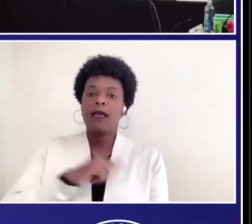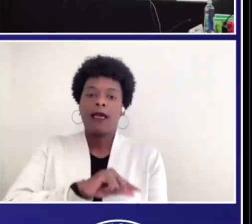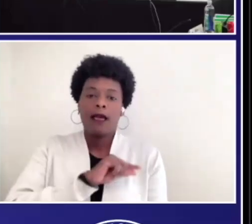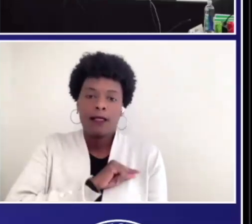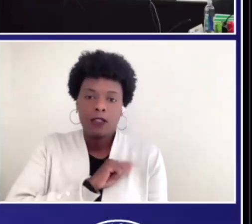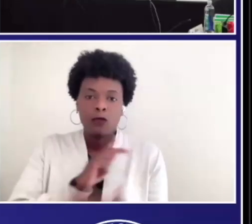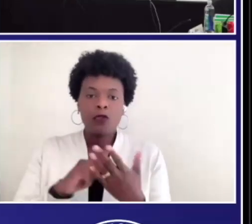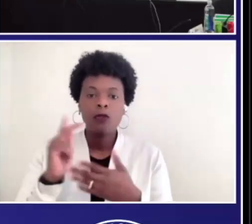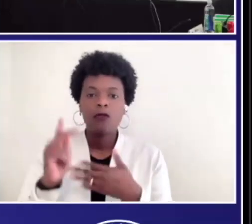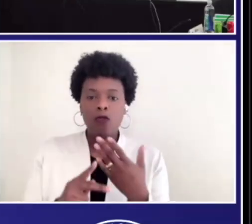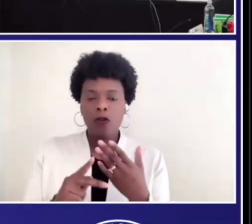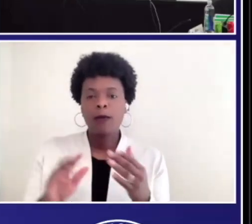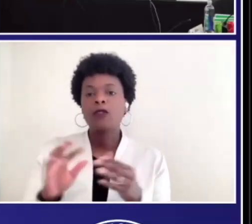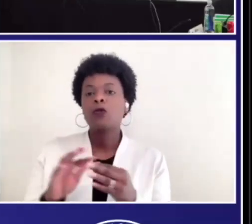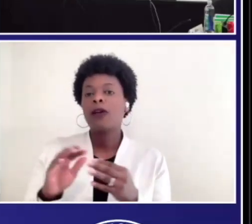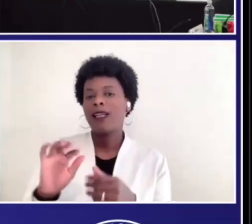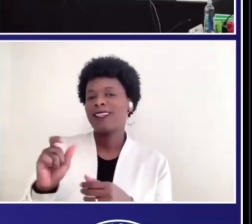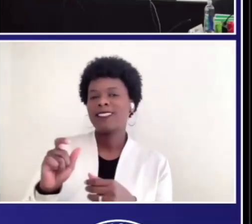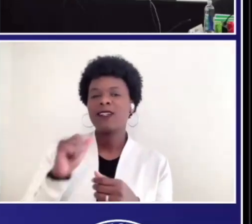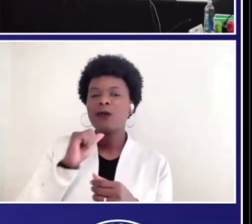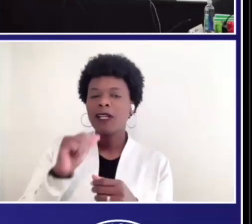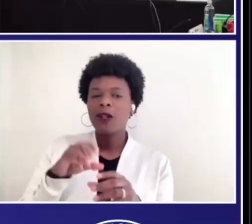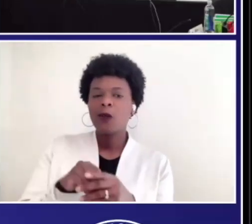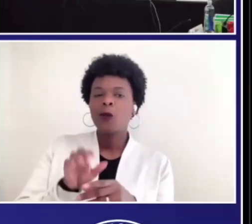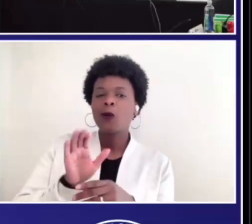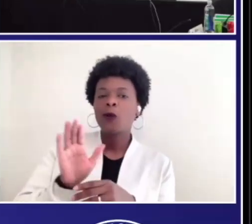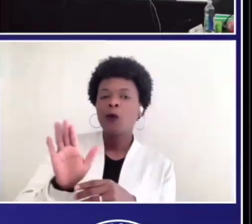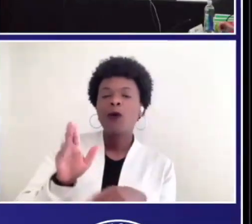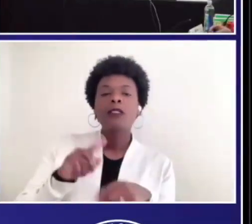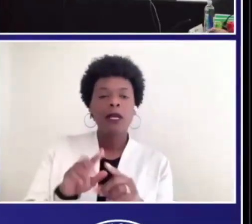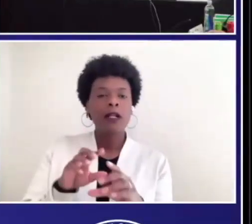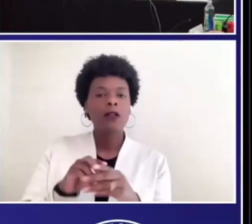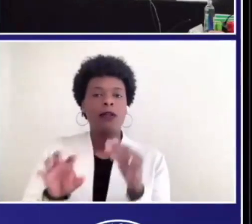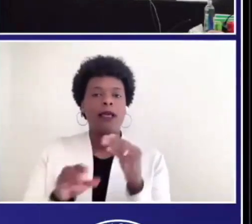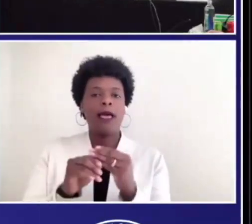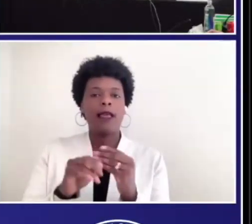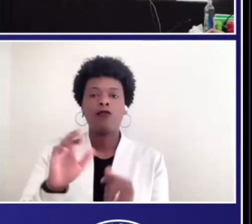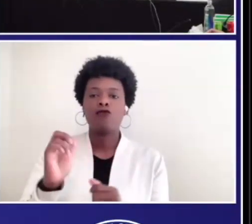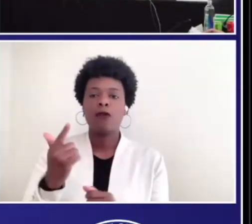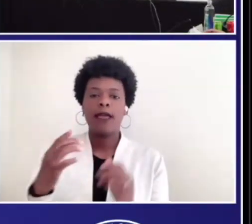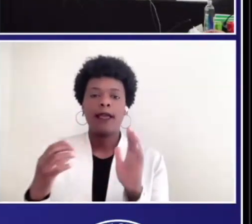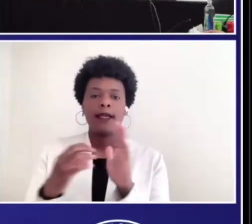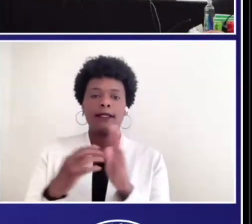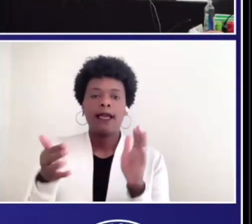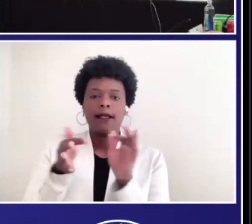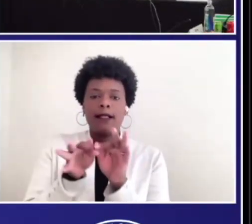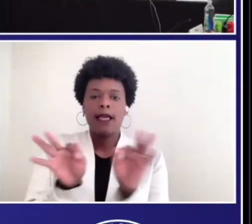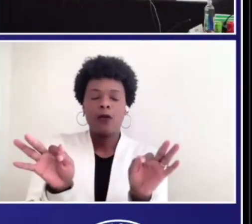include yours, we did include additional reg text language. And I mentioned the cross references earlier,